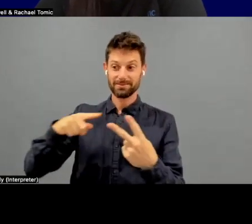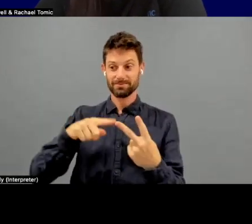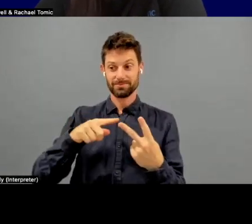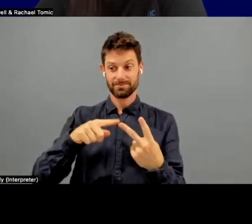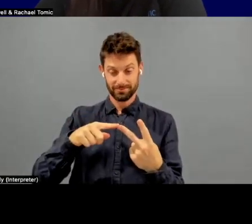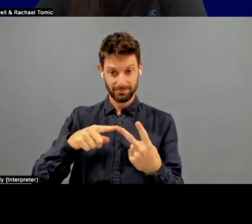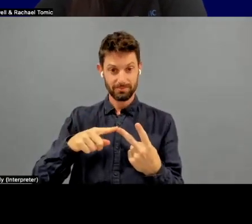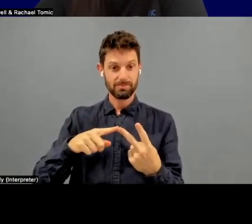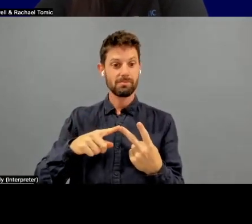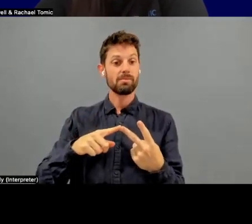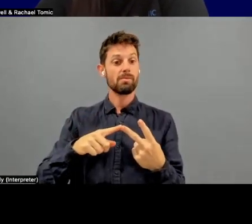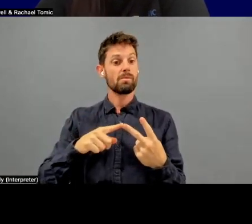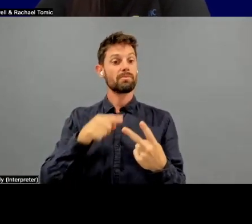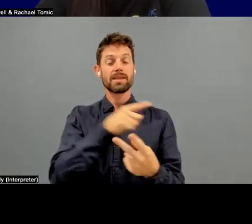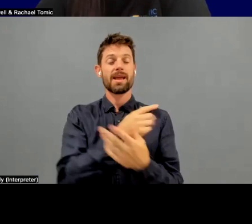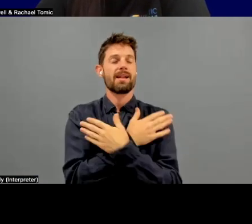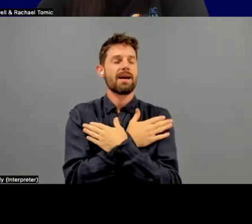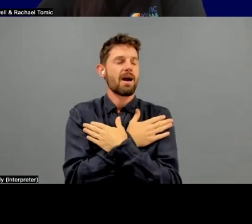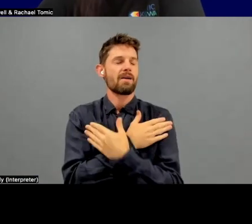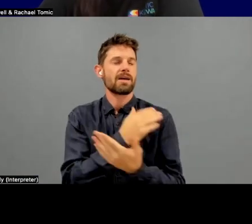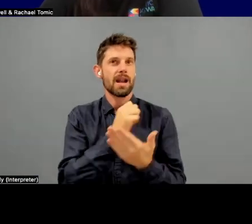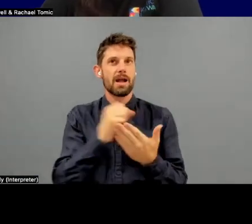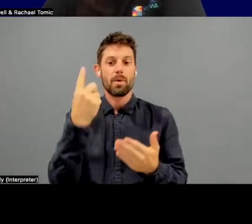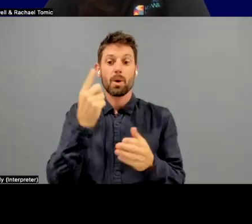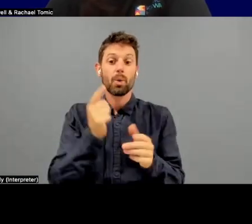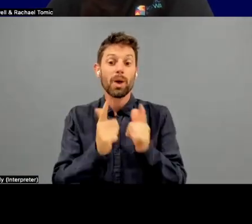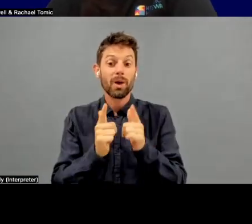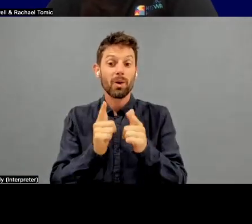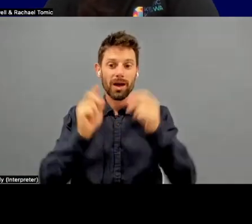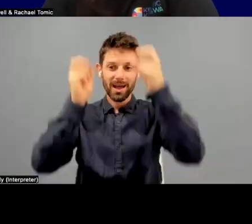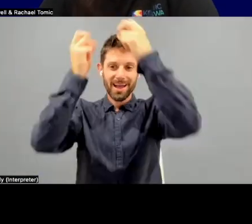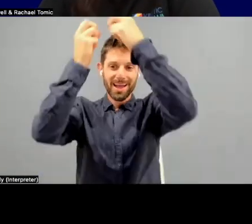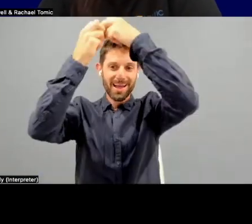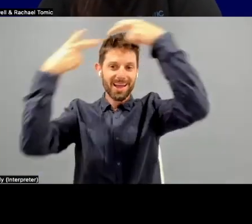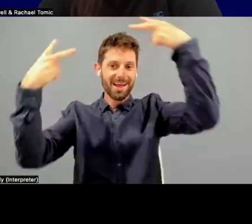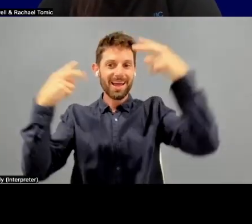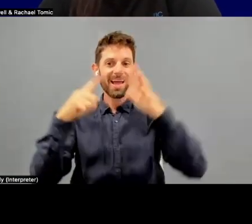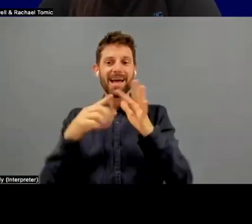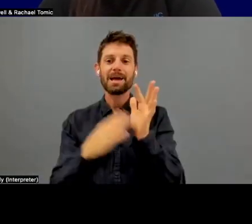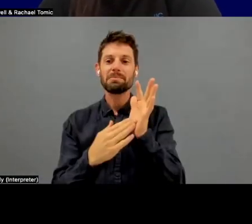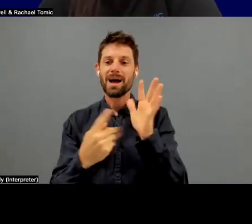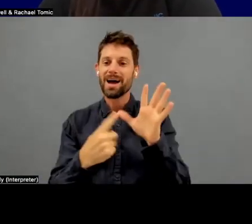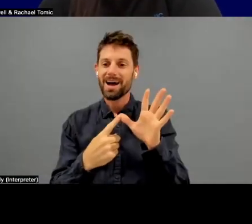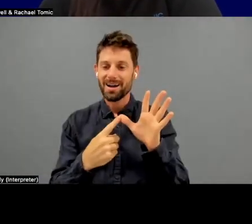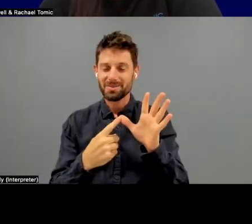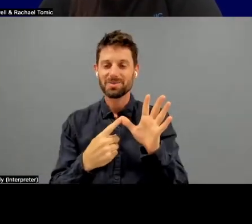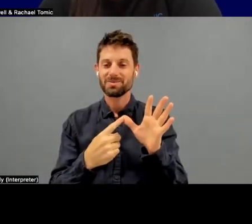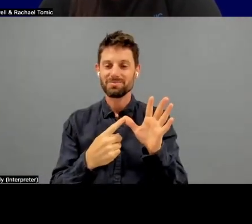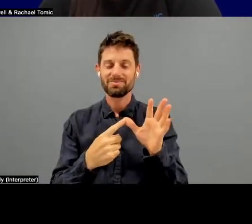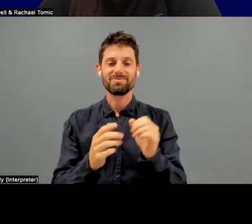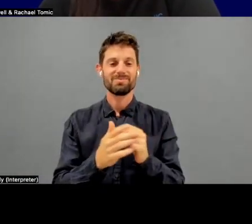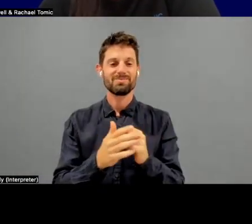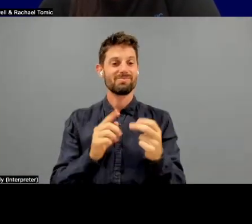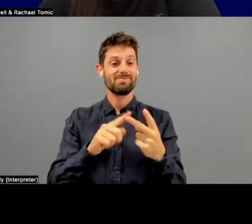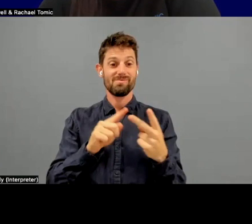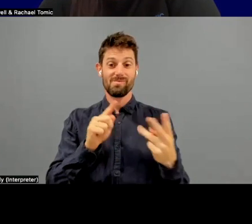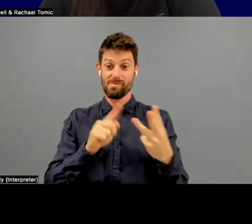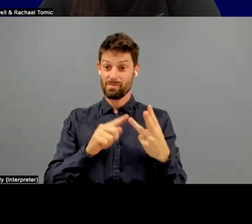favourite is the Wiggles and Emma Wiggle. She definitely has strong preferences about what